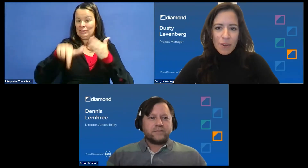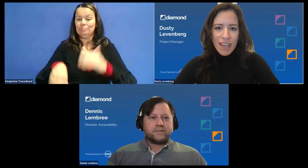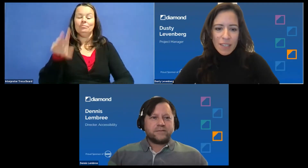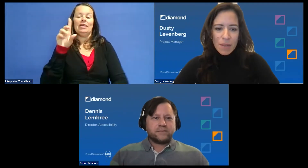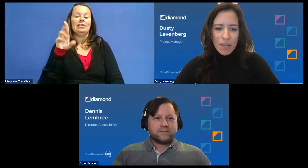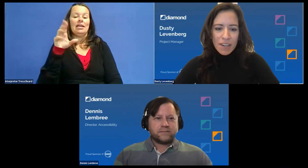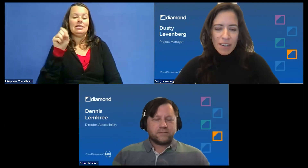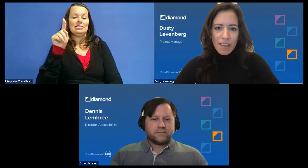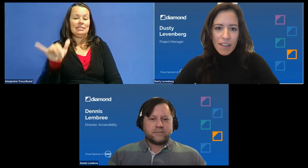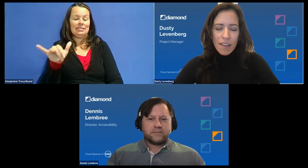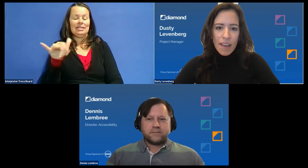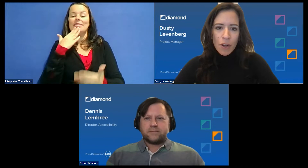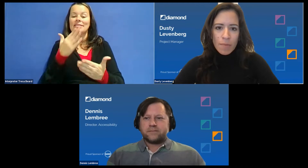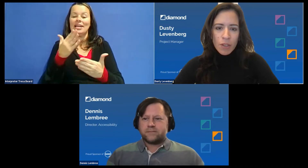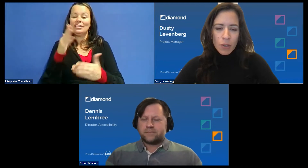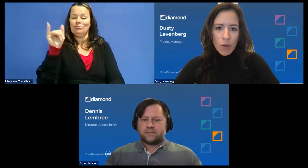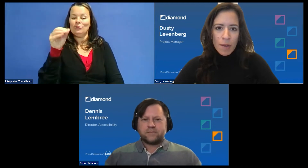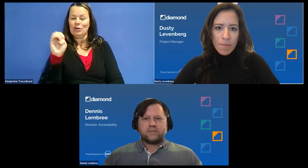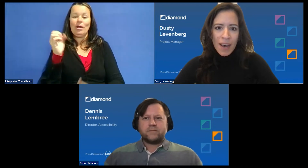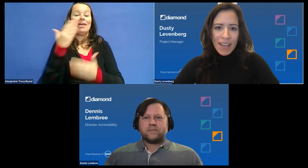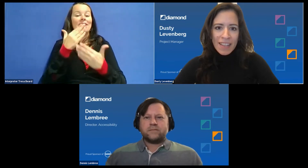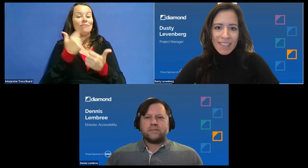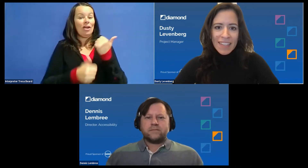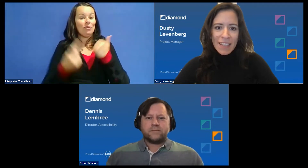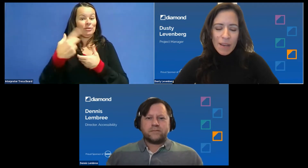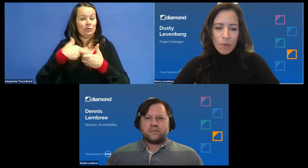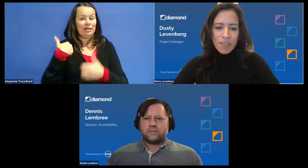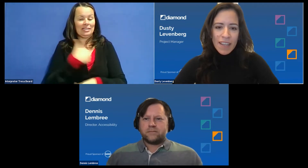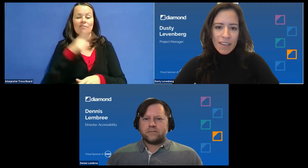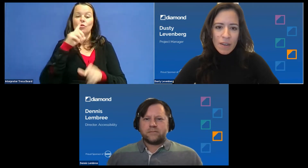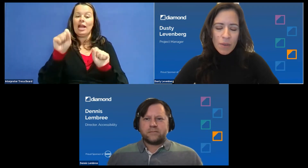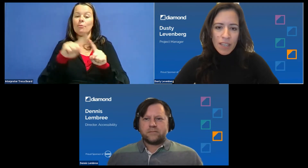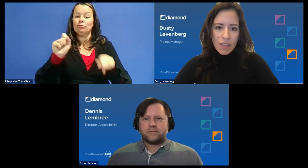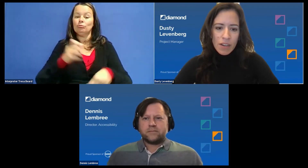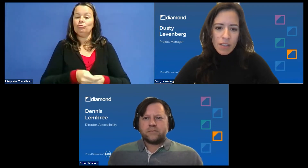We're excited to be here. If we're able to load up the slide deck that we'll present, we can get started.